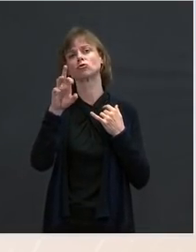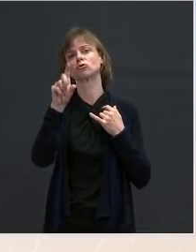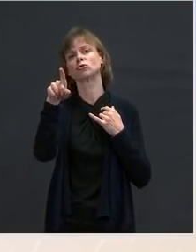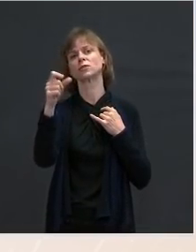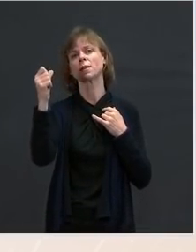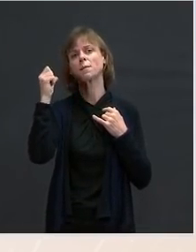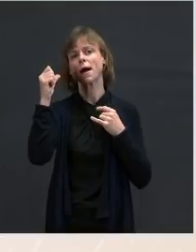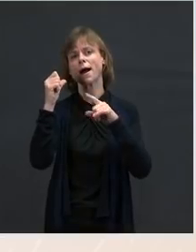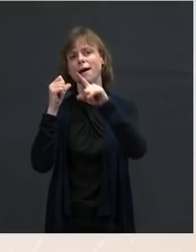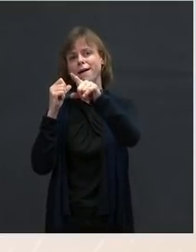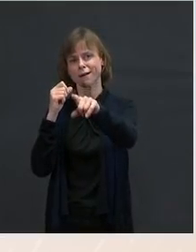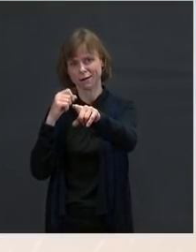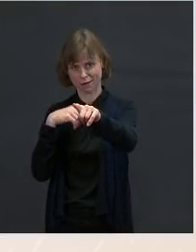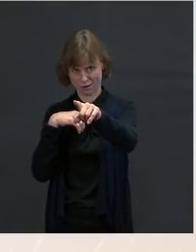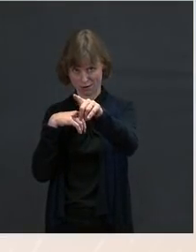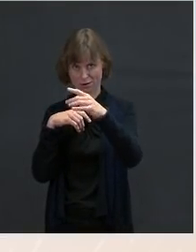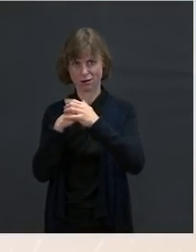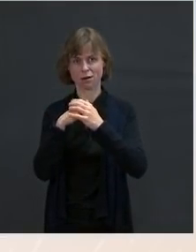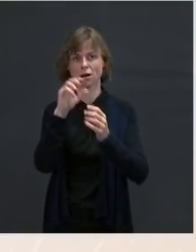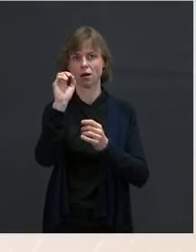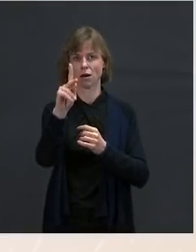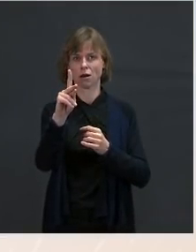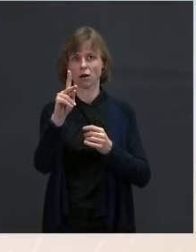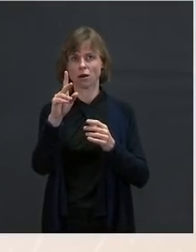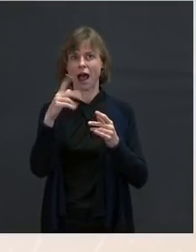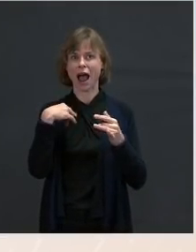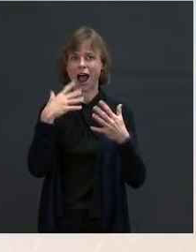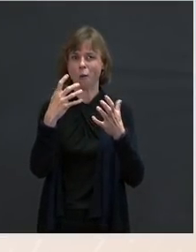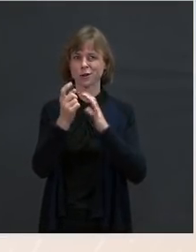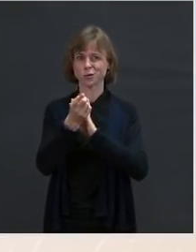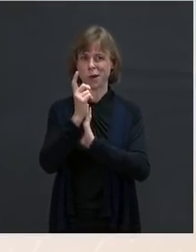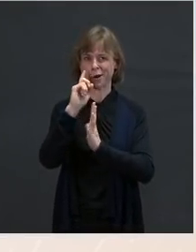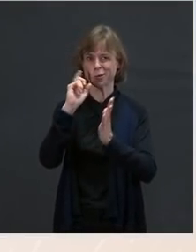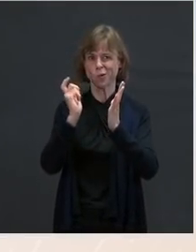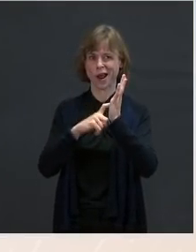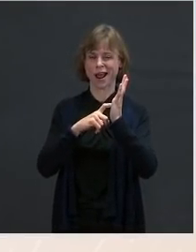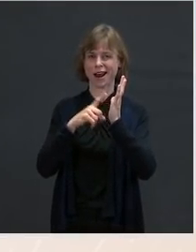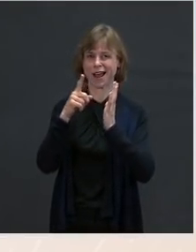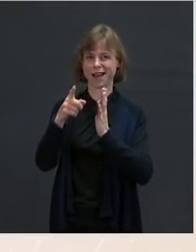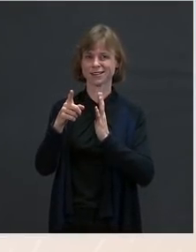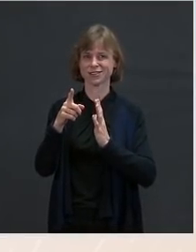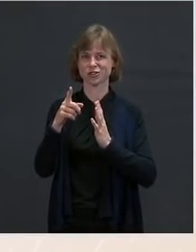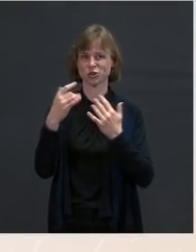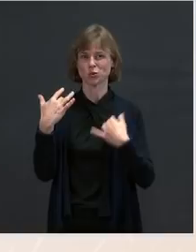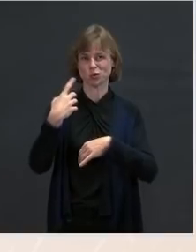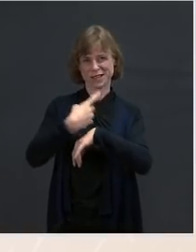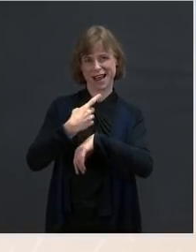So I'm going to -- I want to take a moment to recognize a milestone in the briefing room. Today is her last day in the print pool